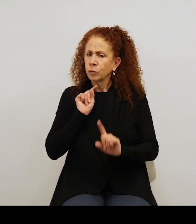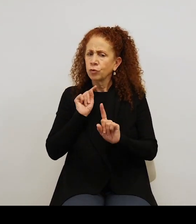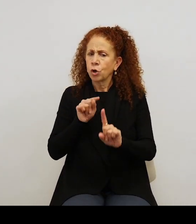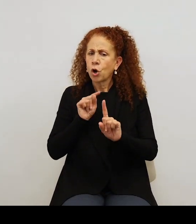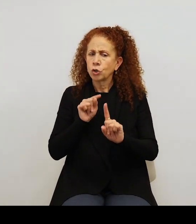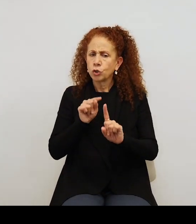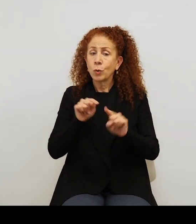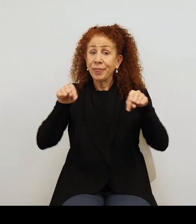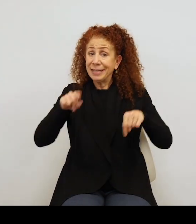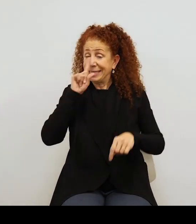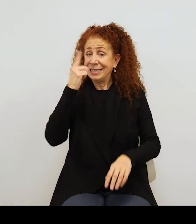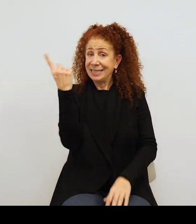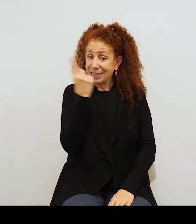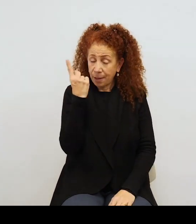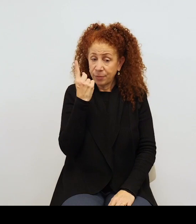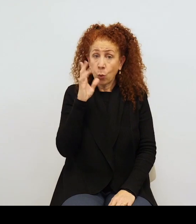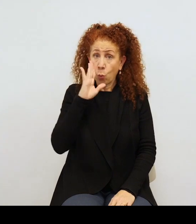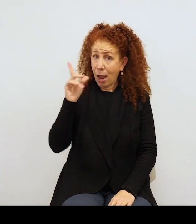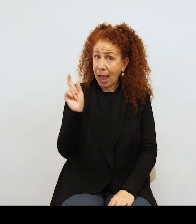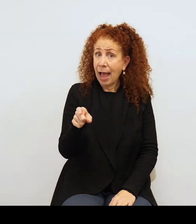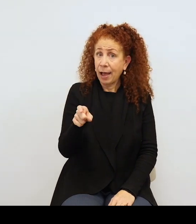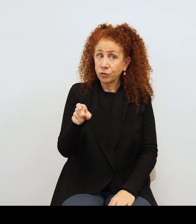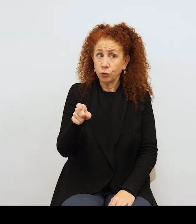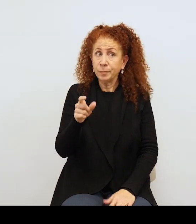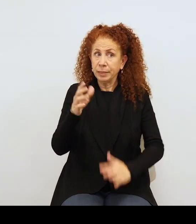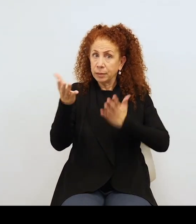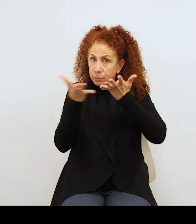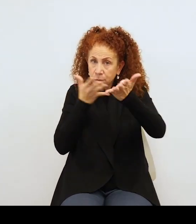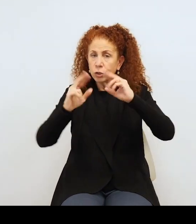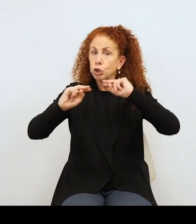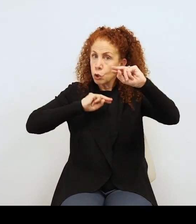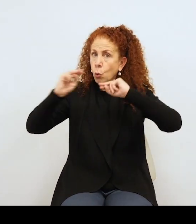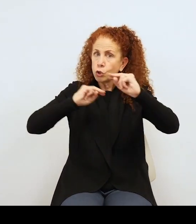I mean, this is something that would have to be negotiated.